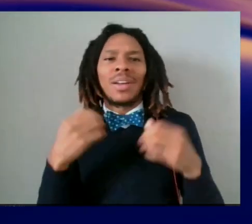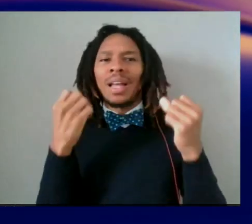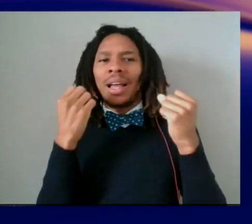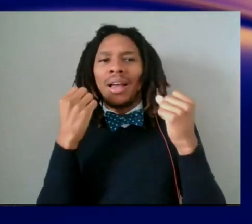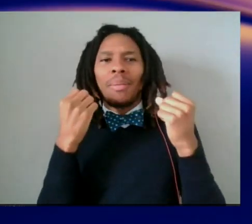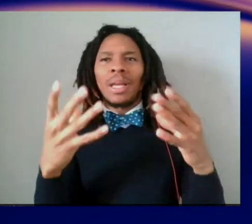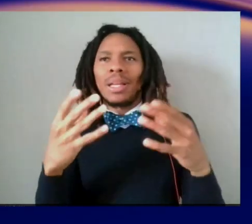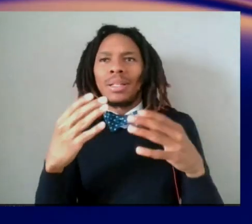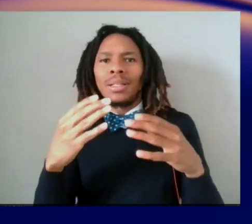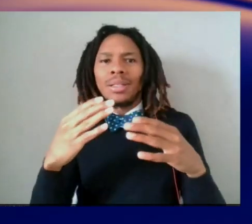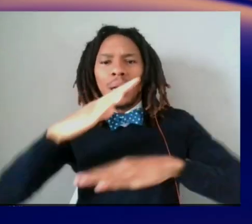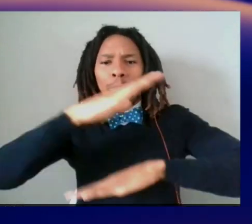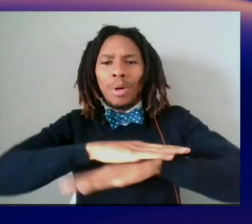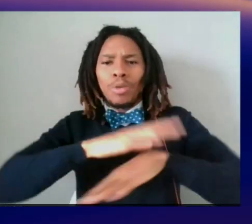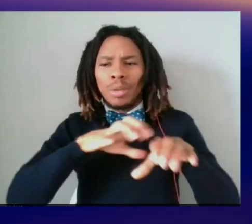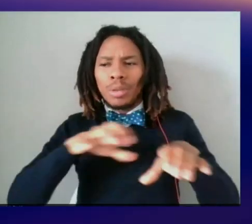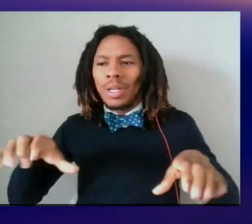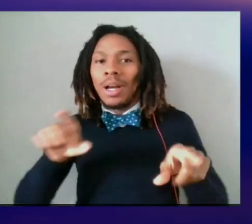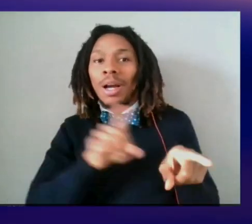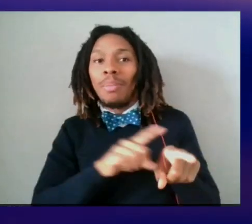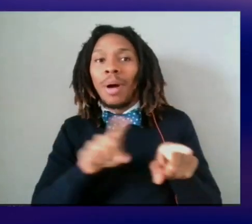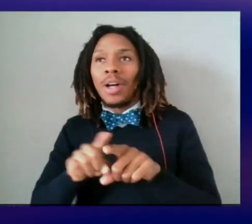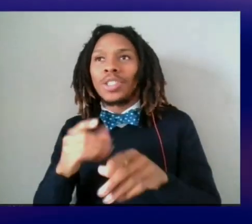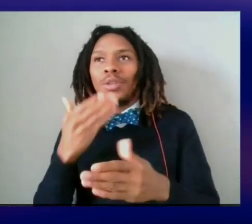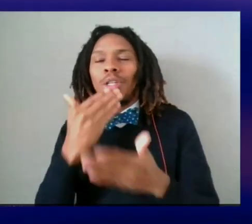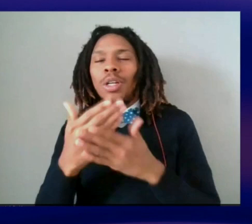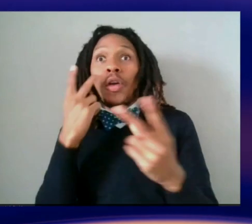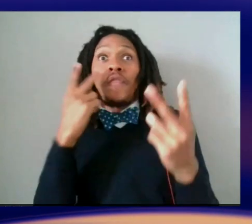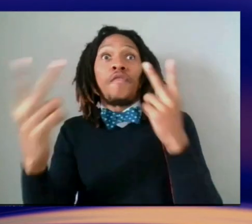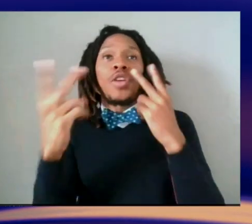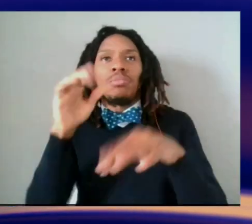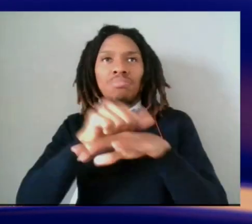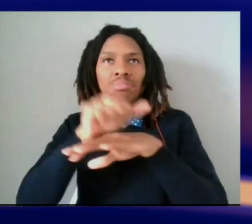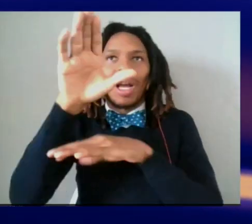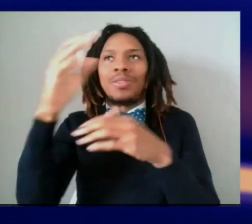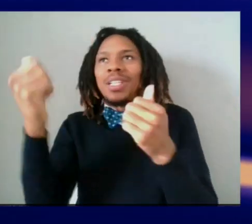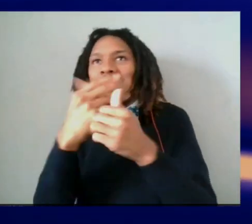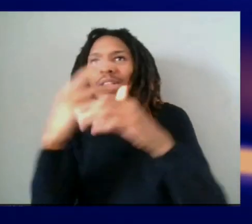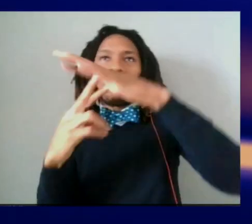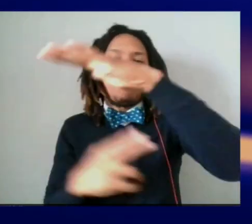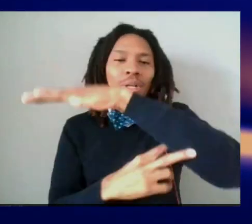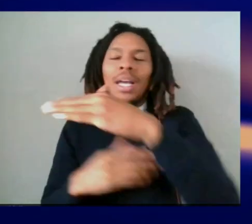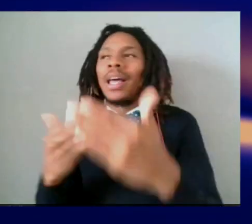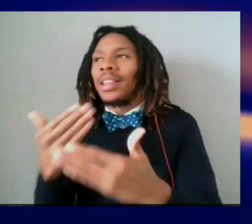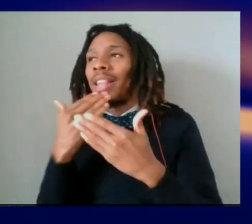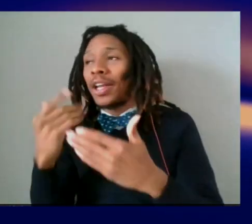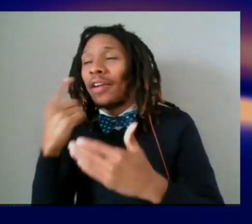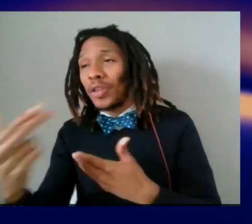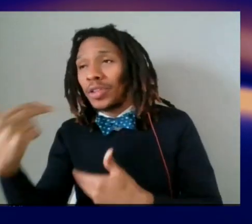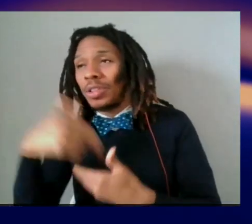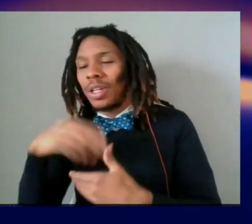but there are also a lot of amazing views. So thank you again for joining us. And we know that Athena is not done.